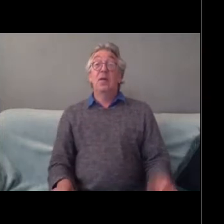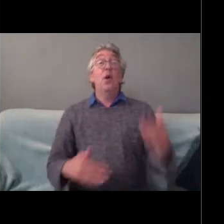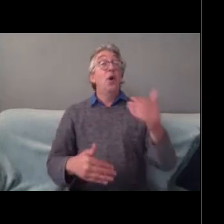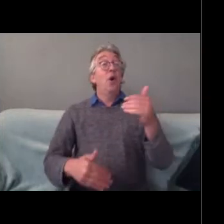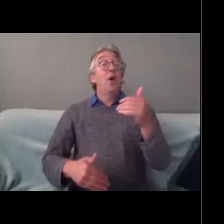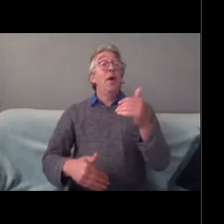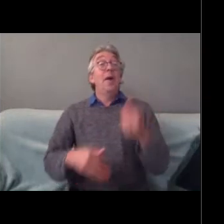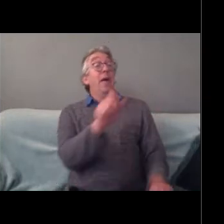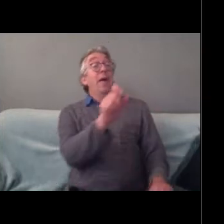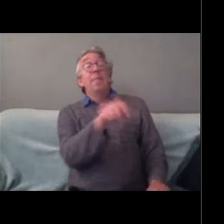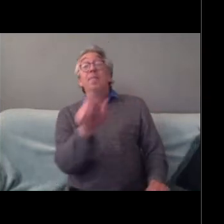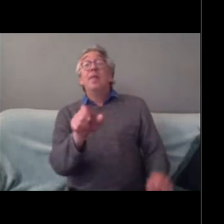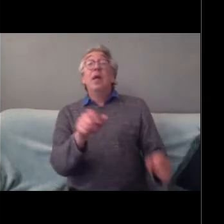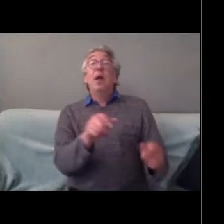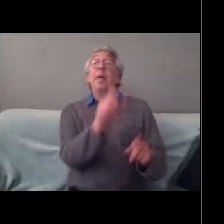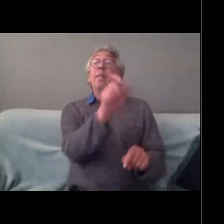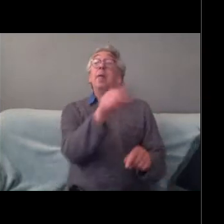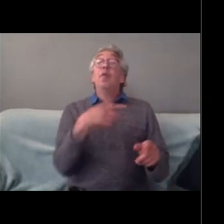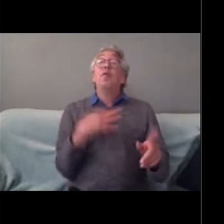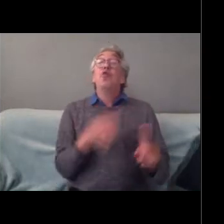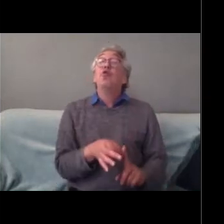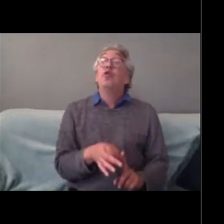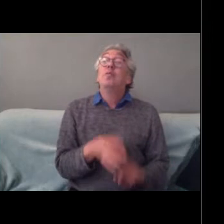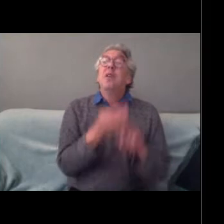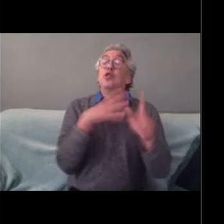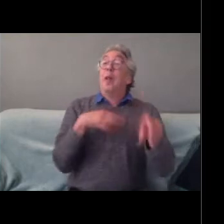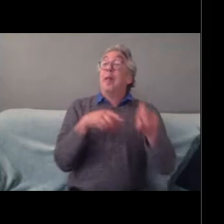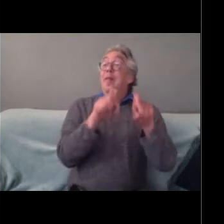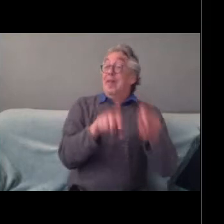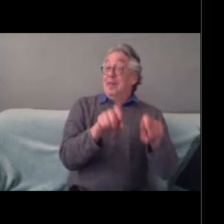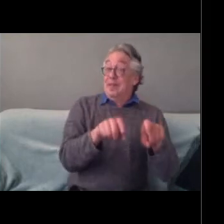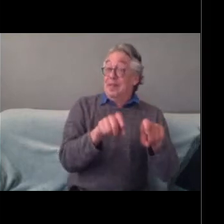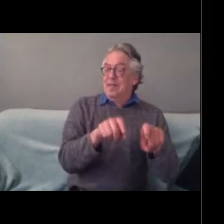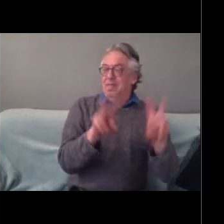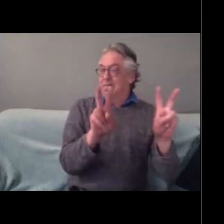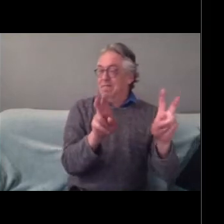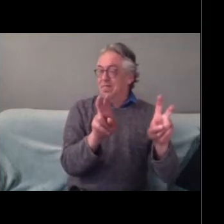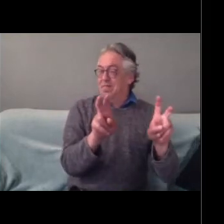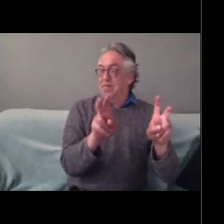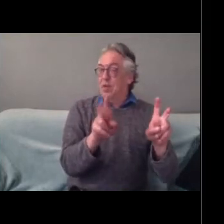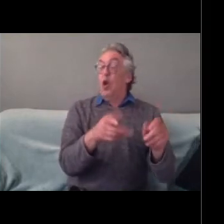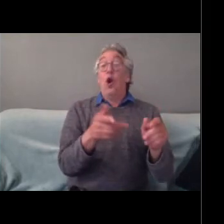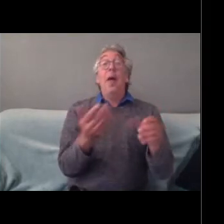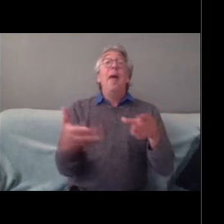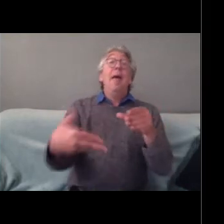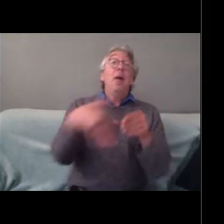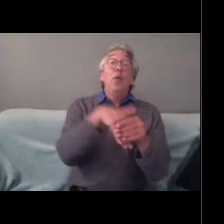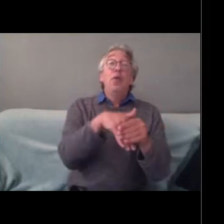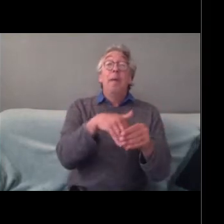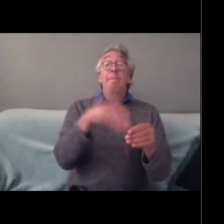related to people with mental, physical and sensory or other disabilities.